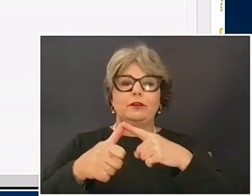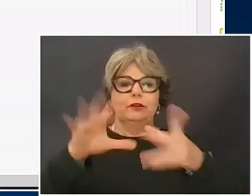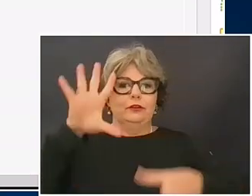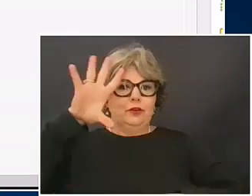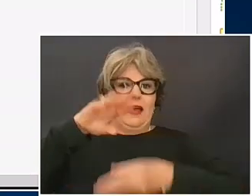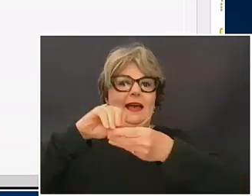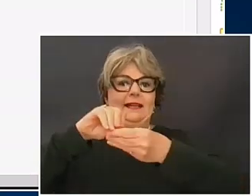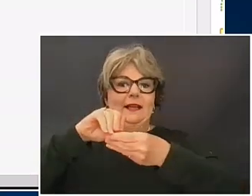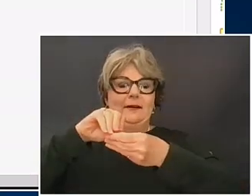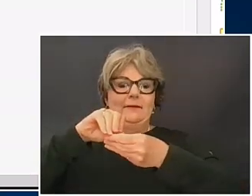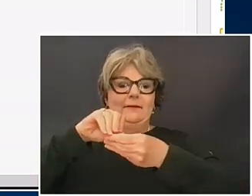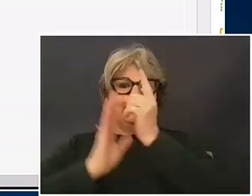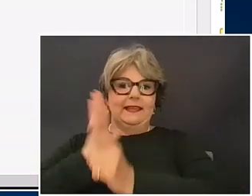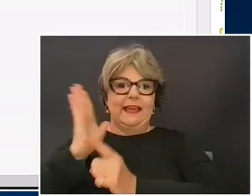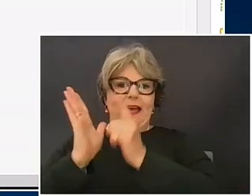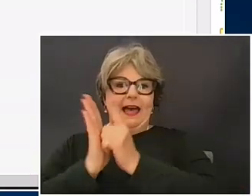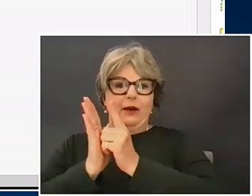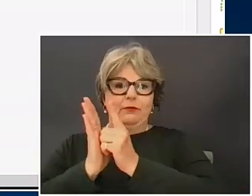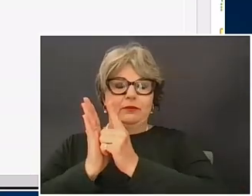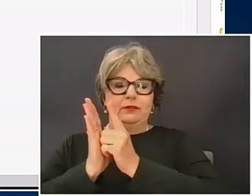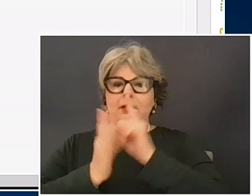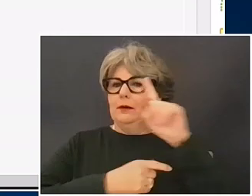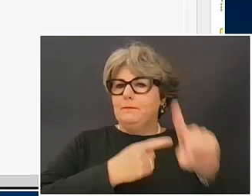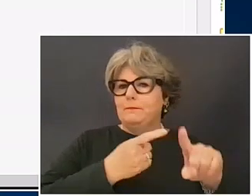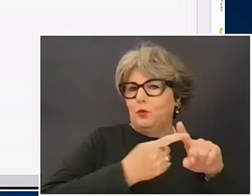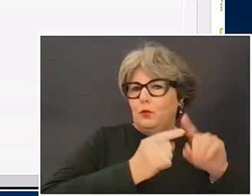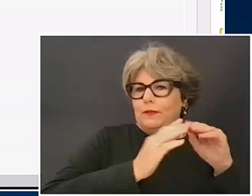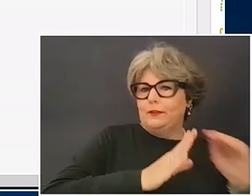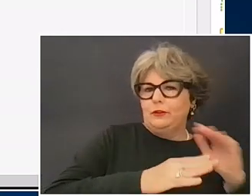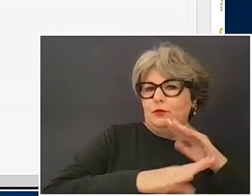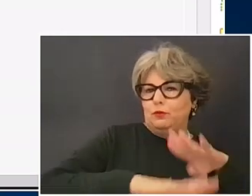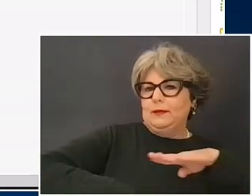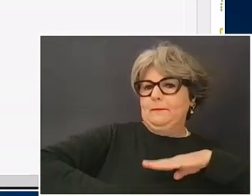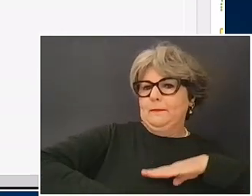without consideration for when the student actually reached the next payment period.